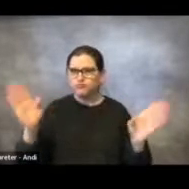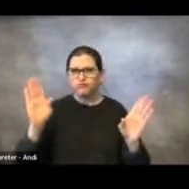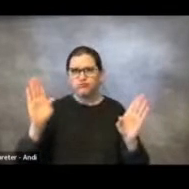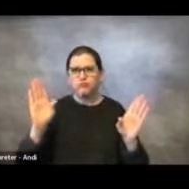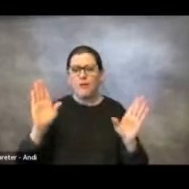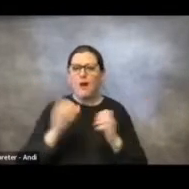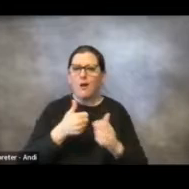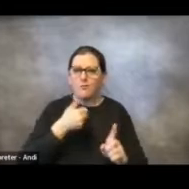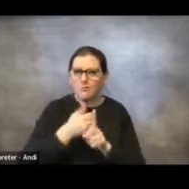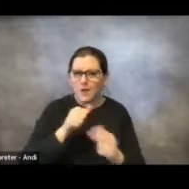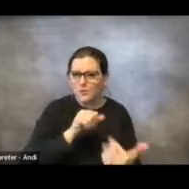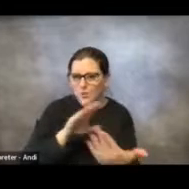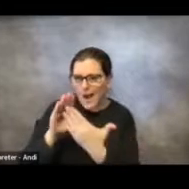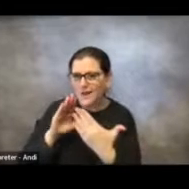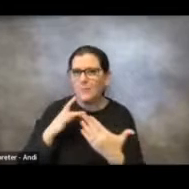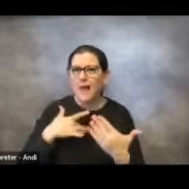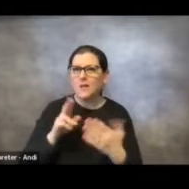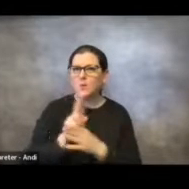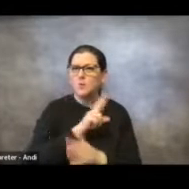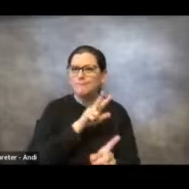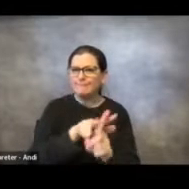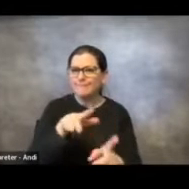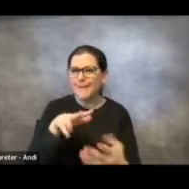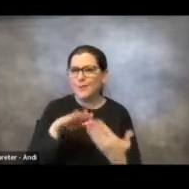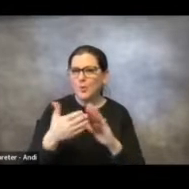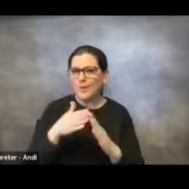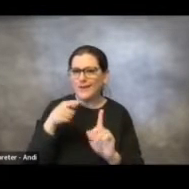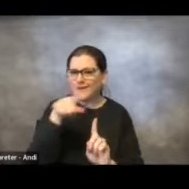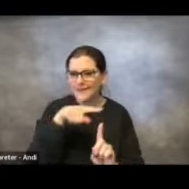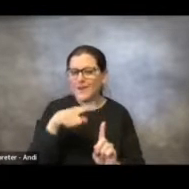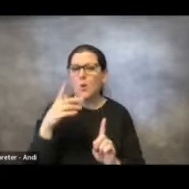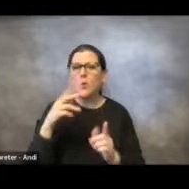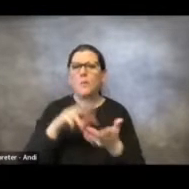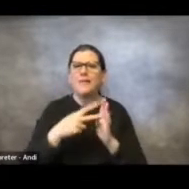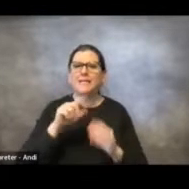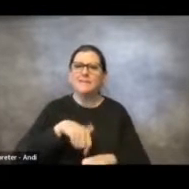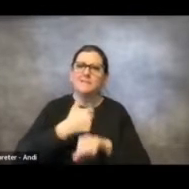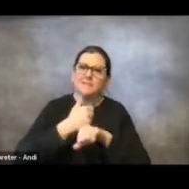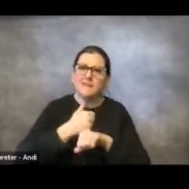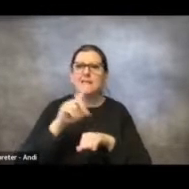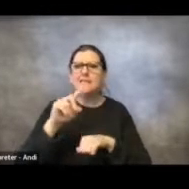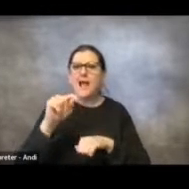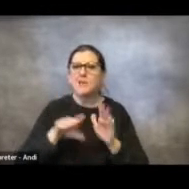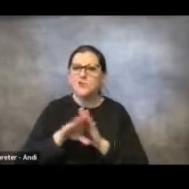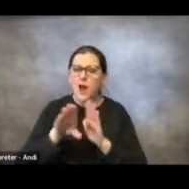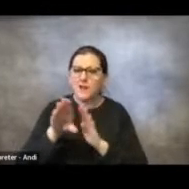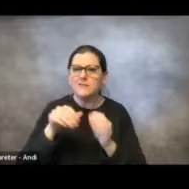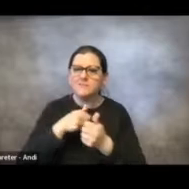strategies that we select for our community. So that's what we mean when we say established data tracking and information sharing protocols is let's use